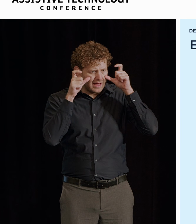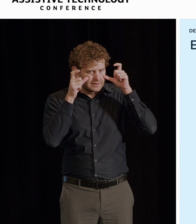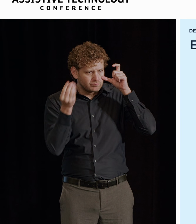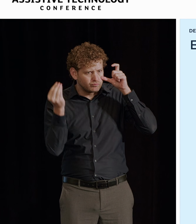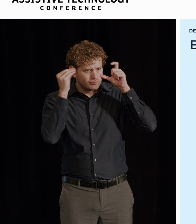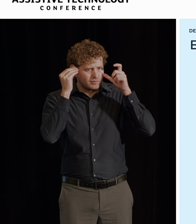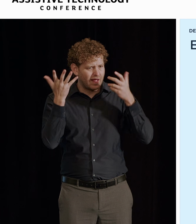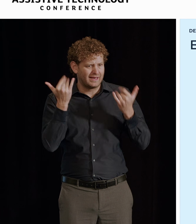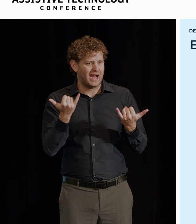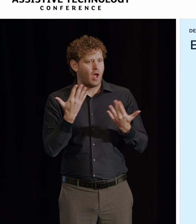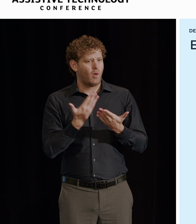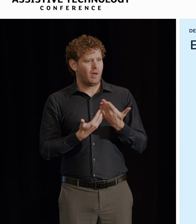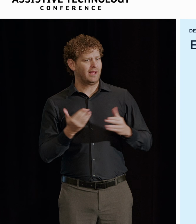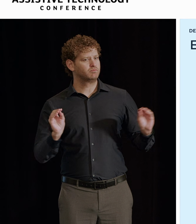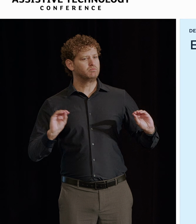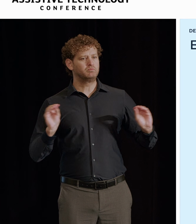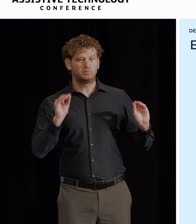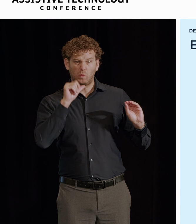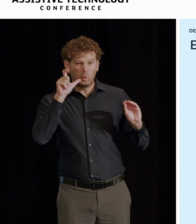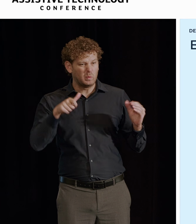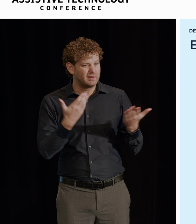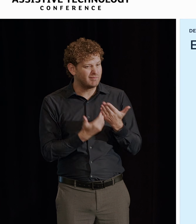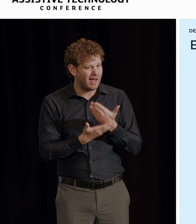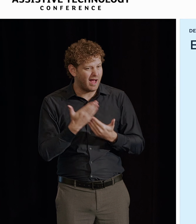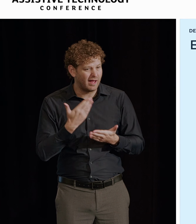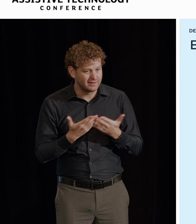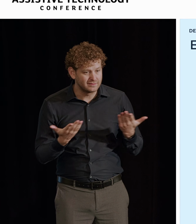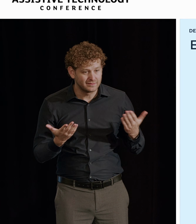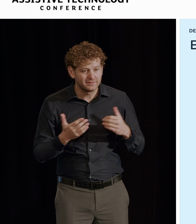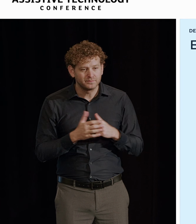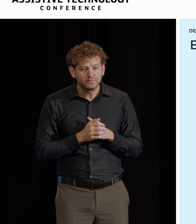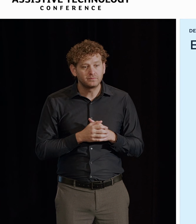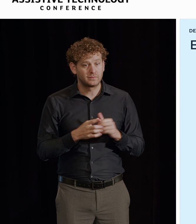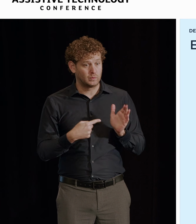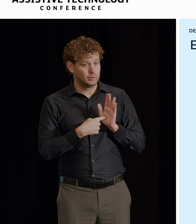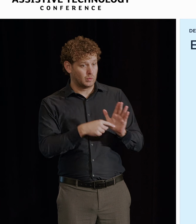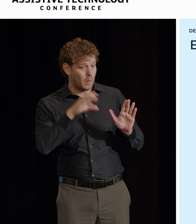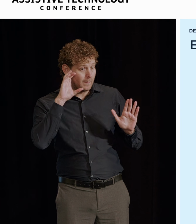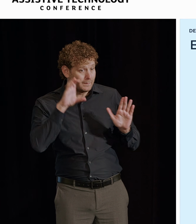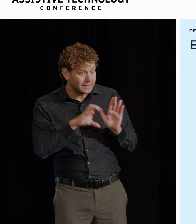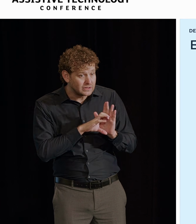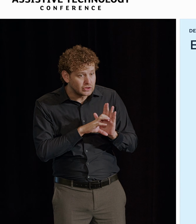Maxine earlier showed a picture from our Connect conference back in 2024